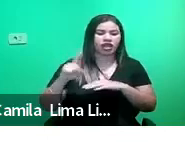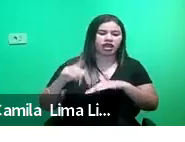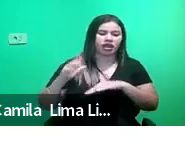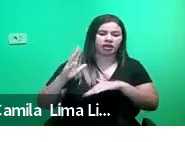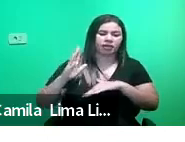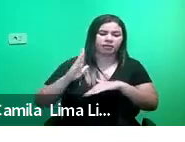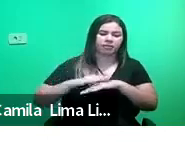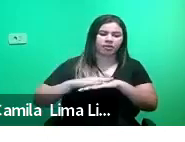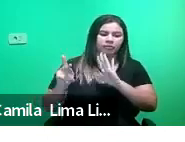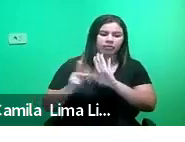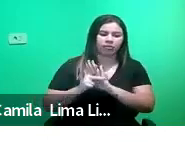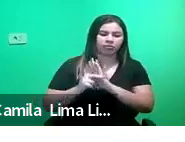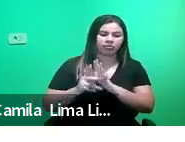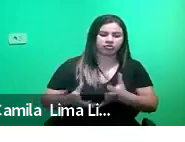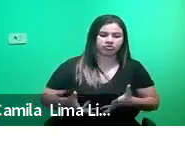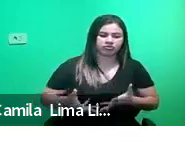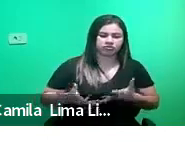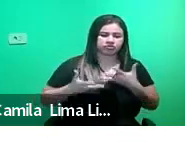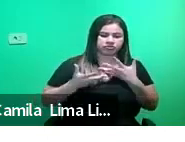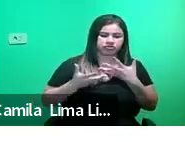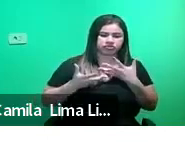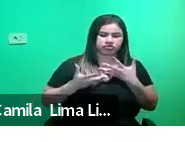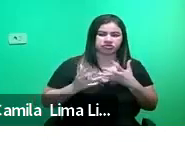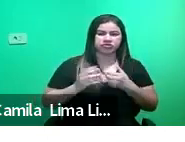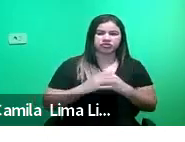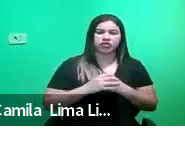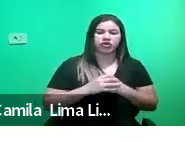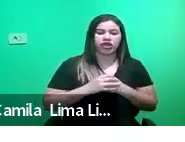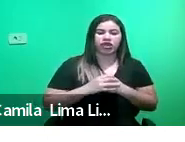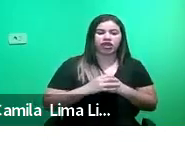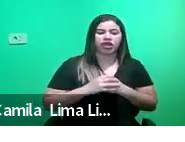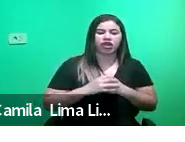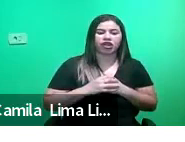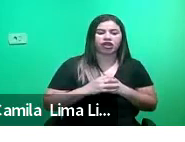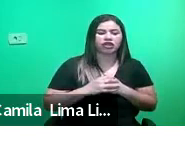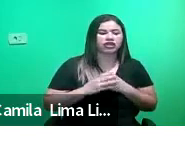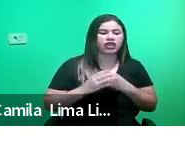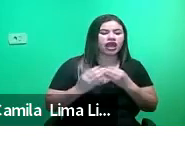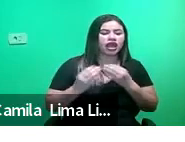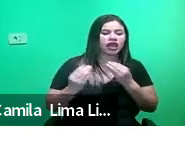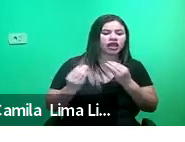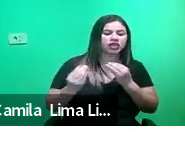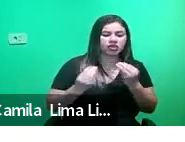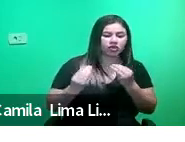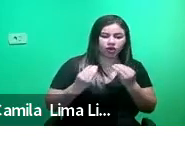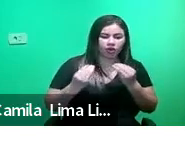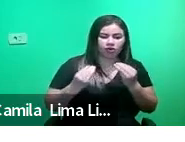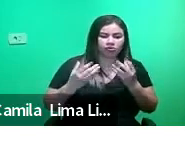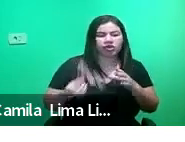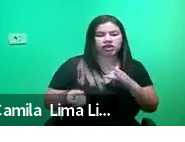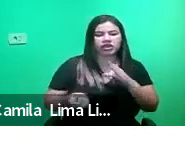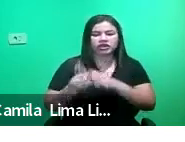By the stimulus the same e essential same essential characteristic, he says, is autos auto stimulation uto stimulation stimulation. That's the creation and use of